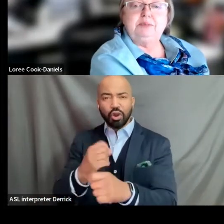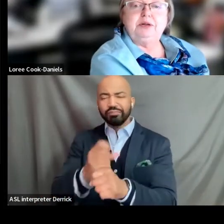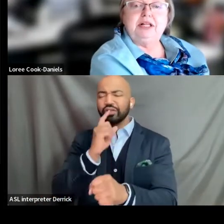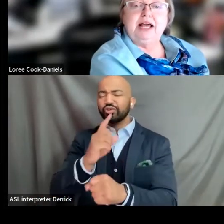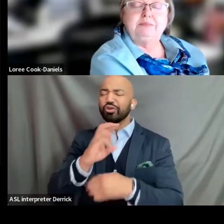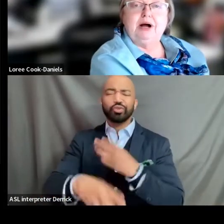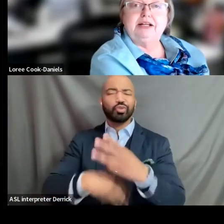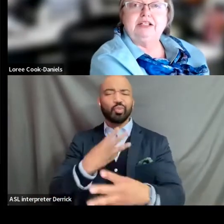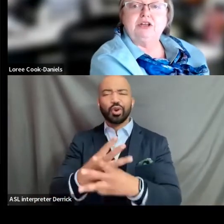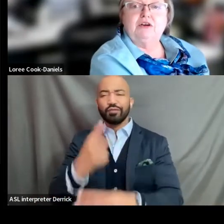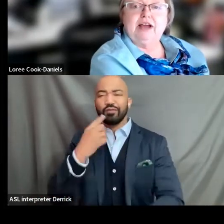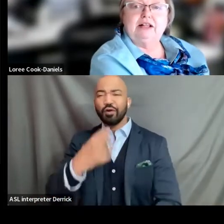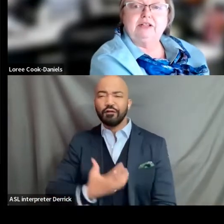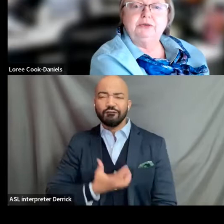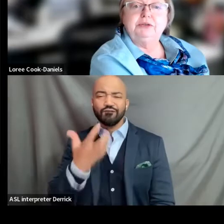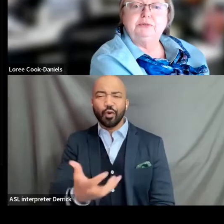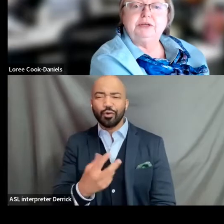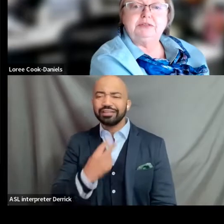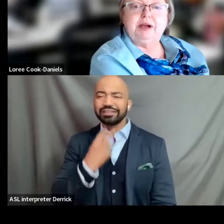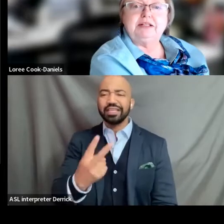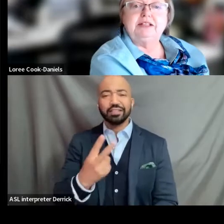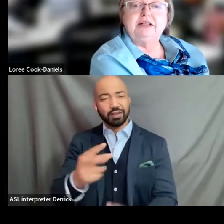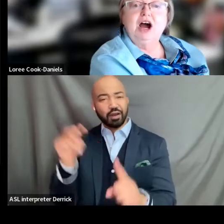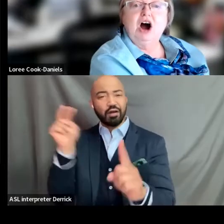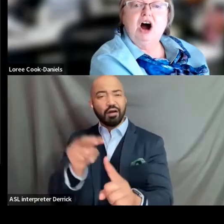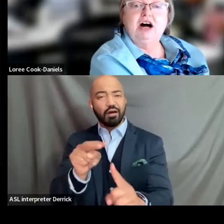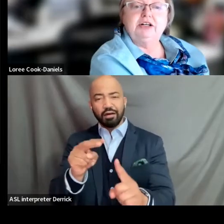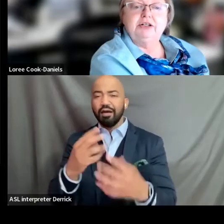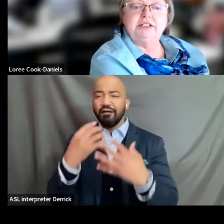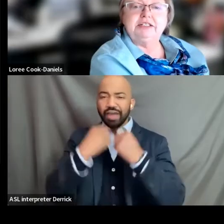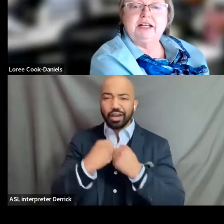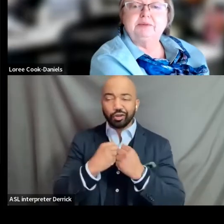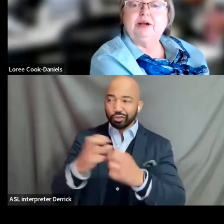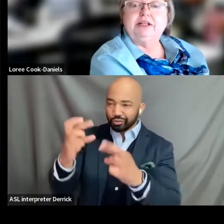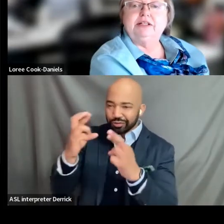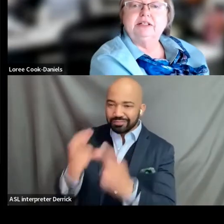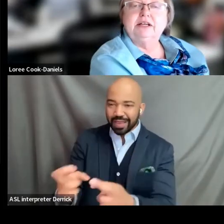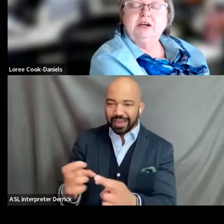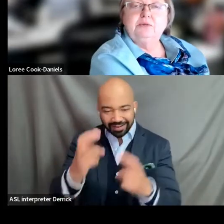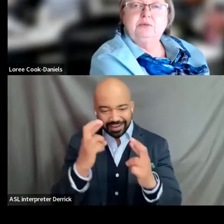people and bodies are valued, respected, honored and celebrated.